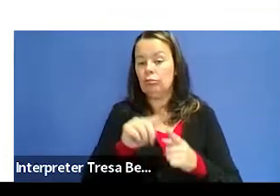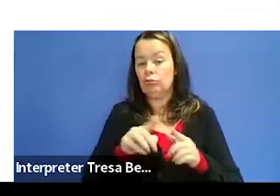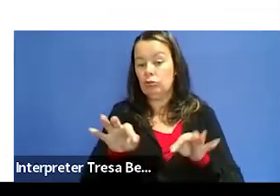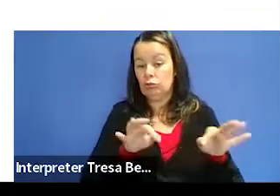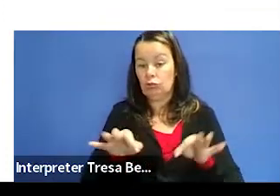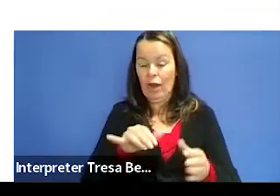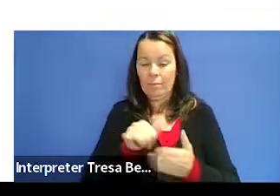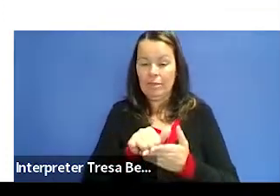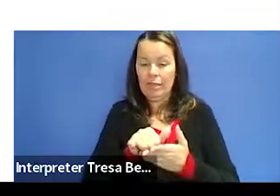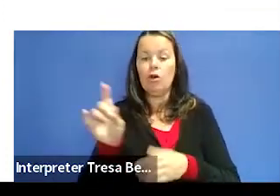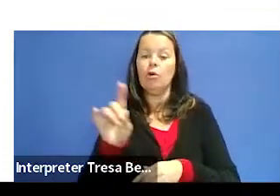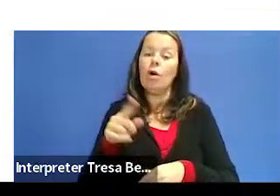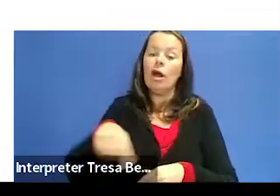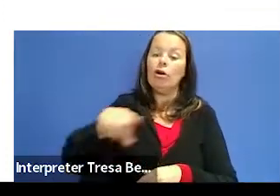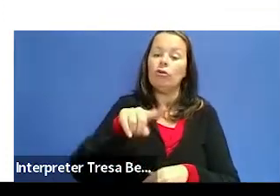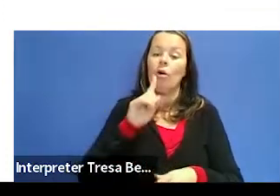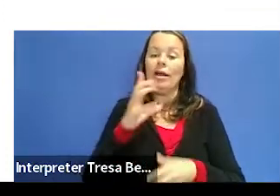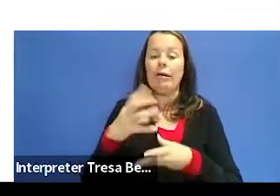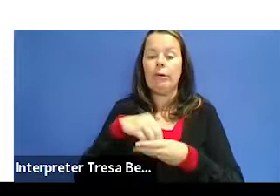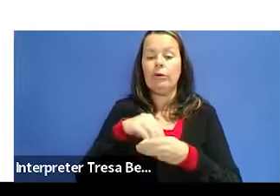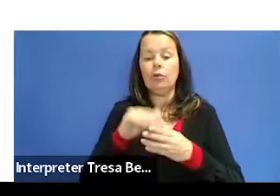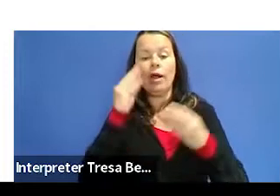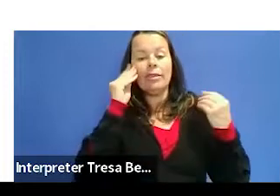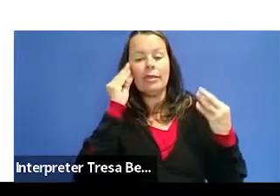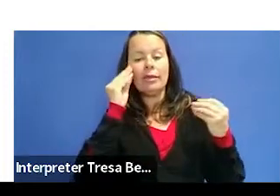You're including and thinking about accessibility from the beginning,